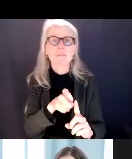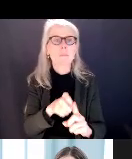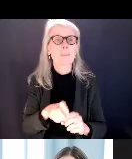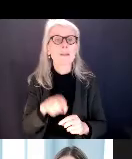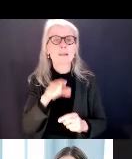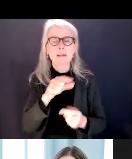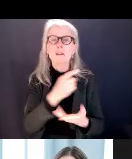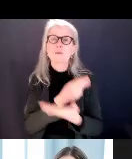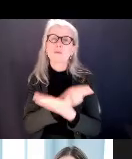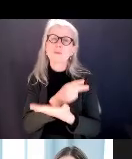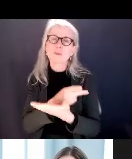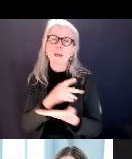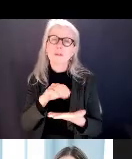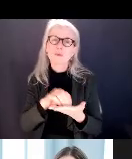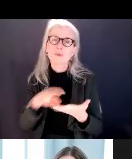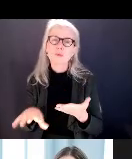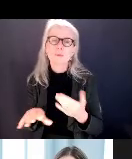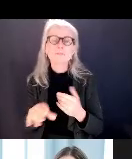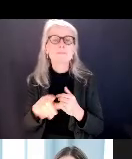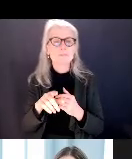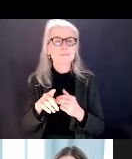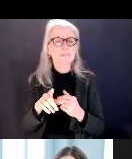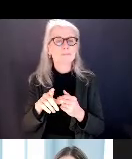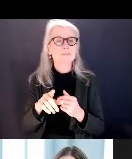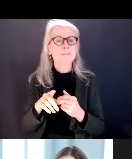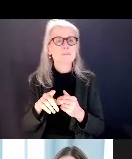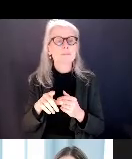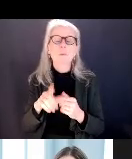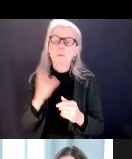student now, but when she helped with this project, she was an undergraduate student,